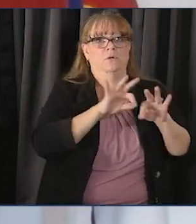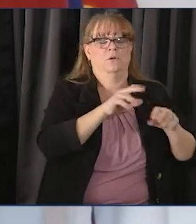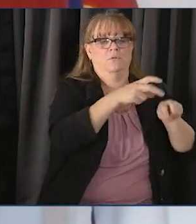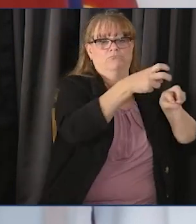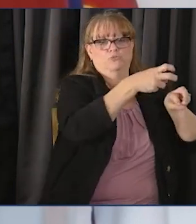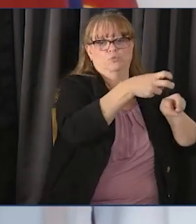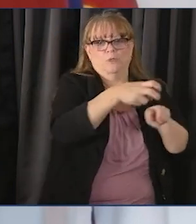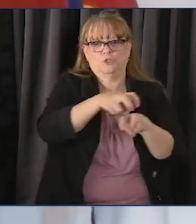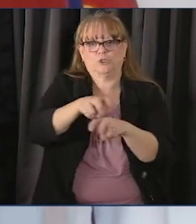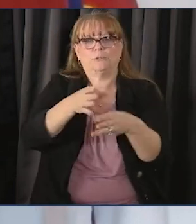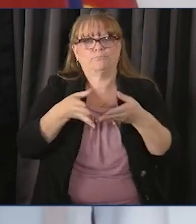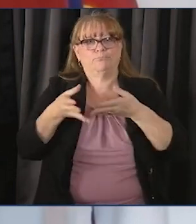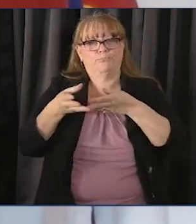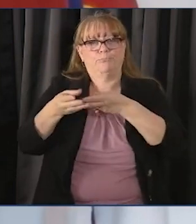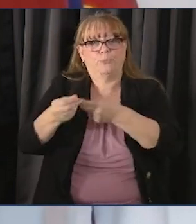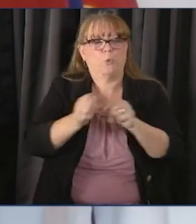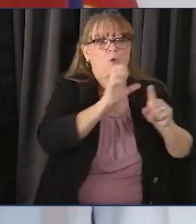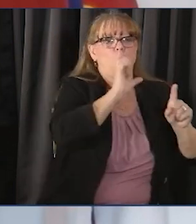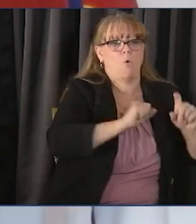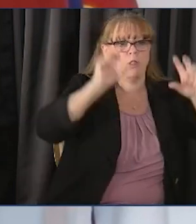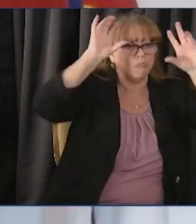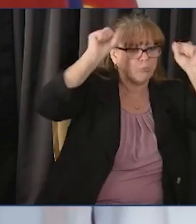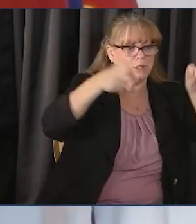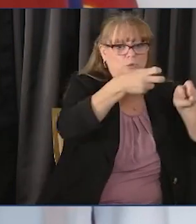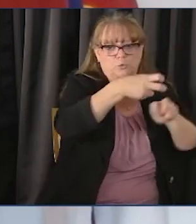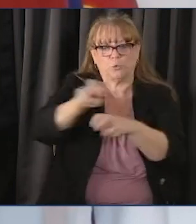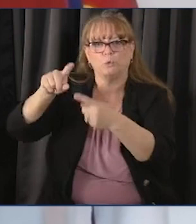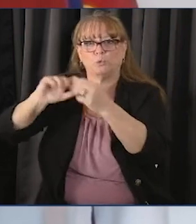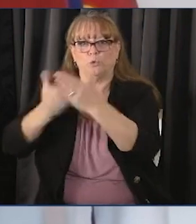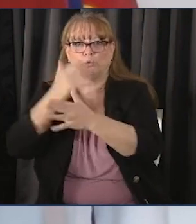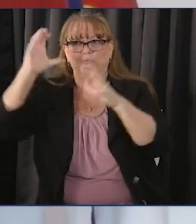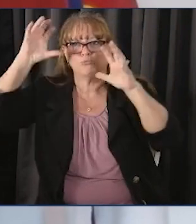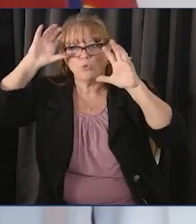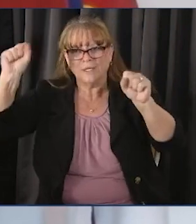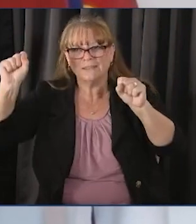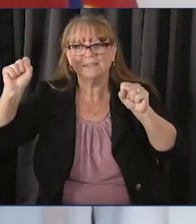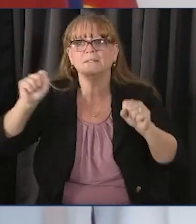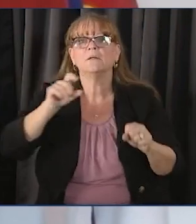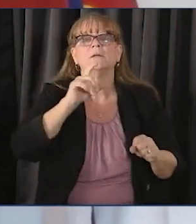National Guard members to prepare to do our part Colorado's our insecurity tomorrow's